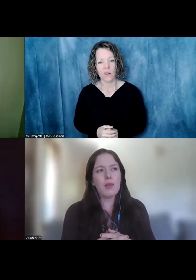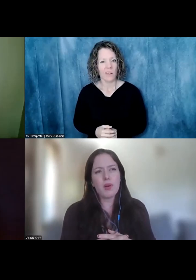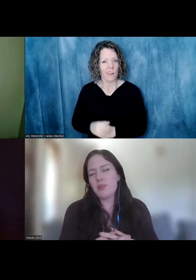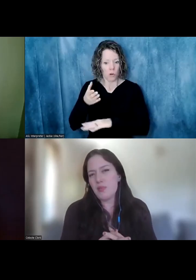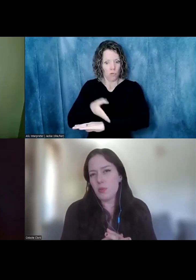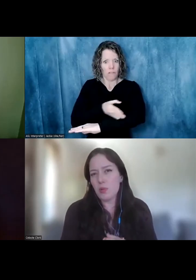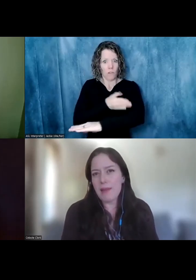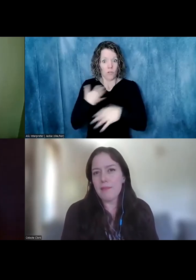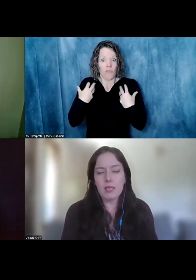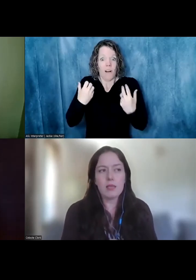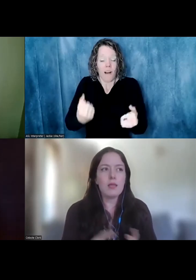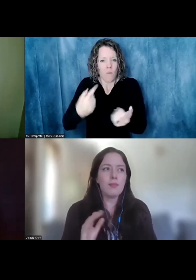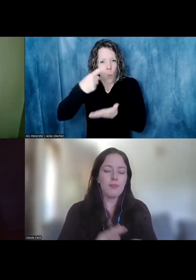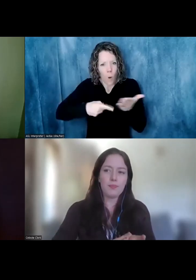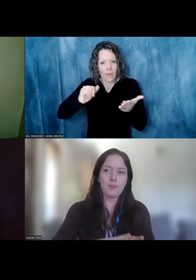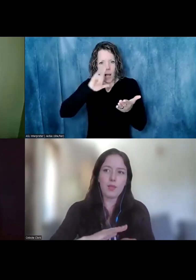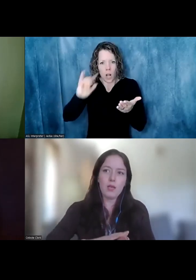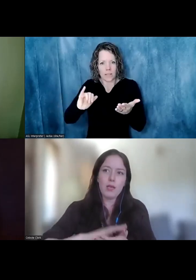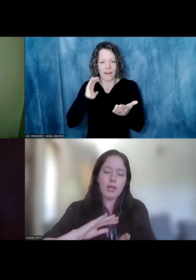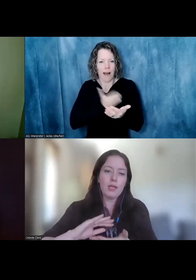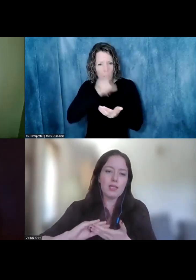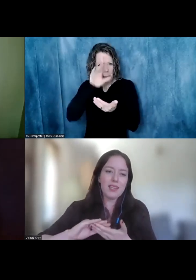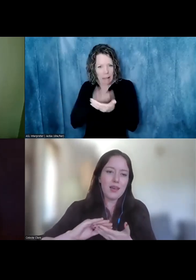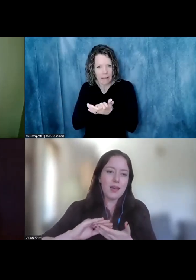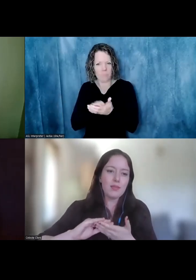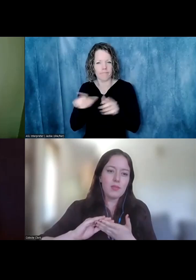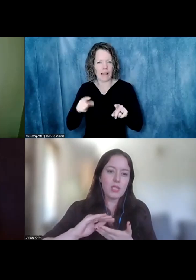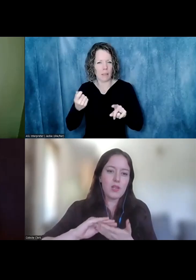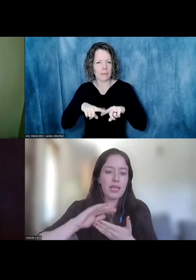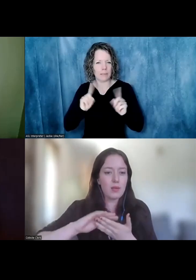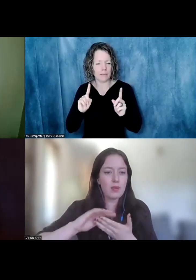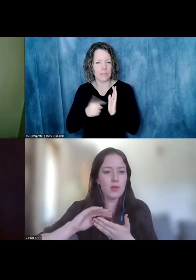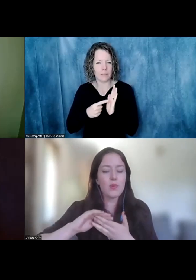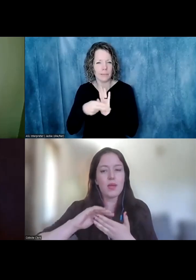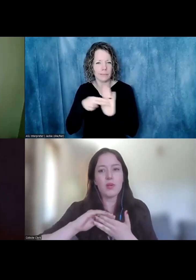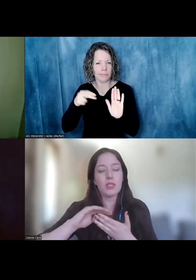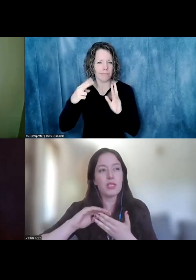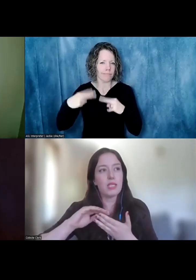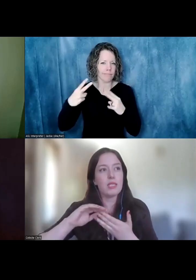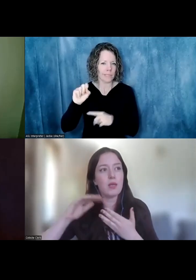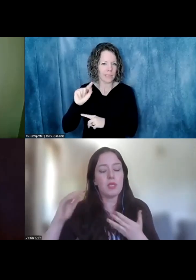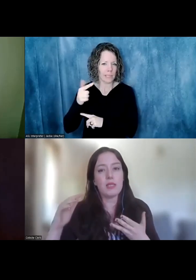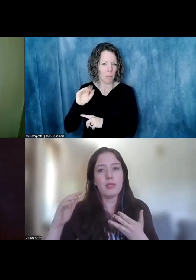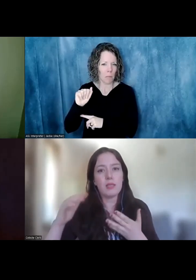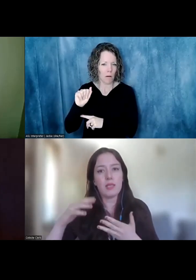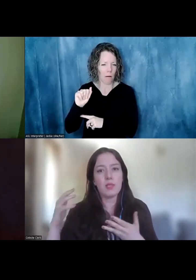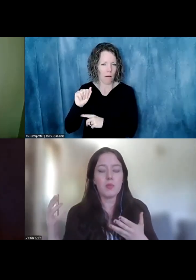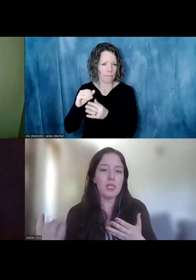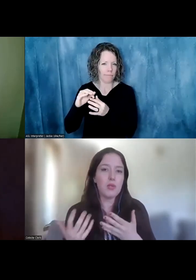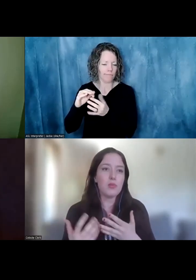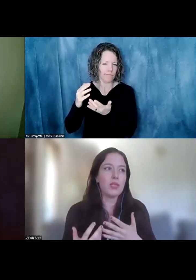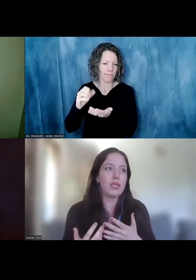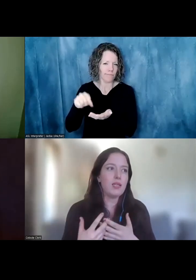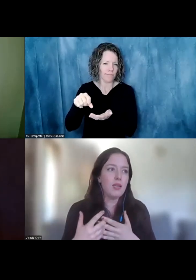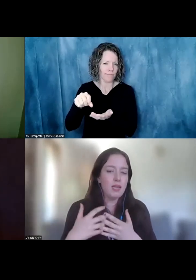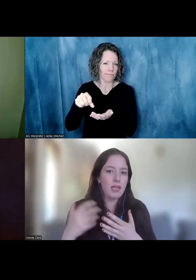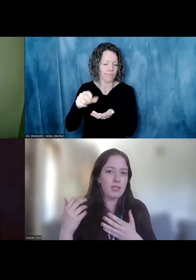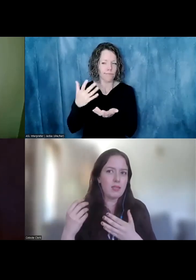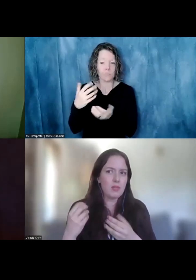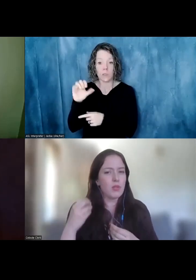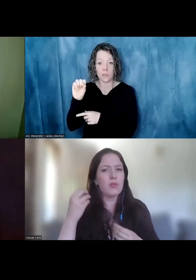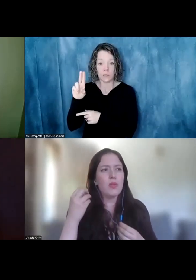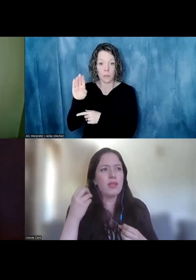and perhaps even what that means.When talking in regards to substance misuse, it is, sort of,